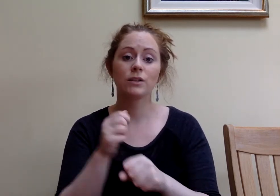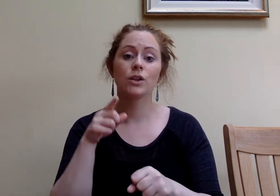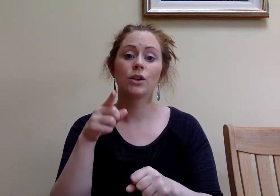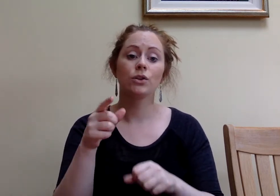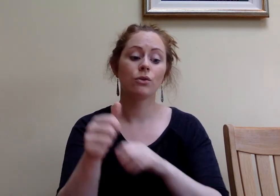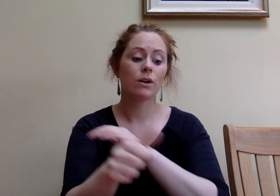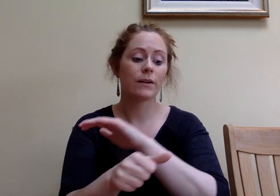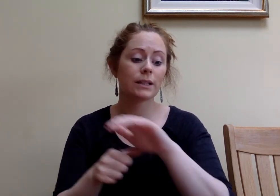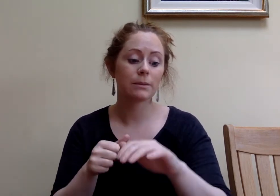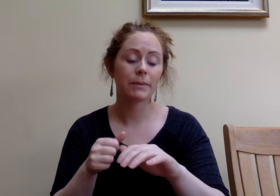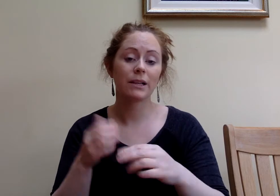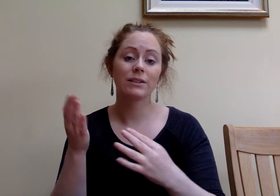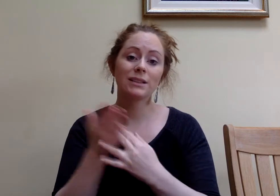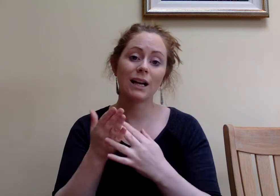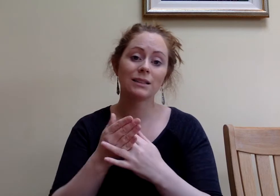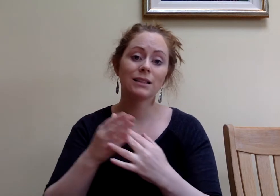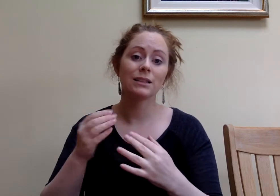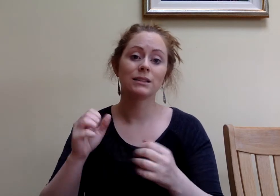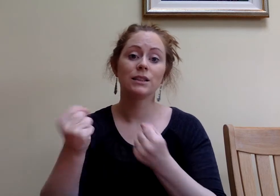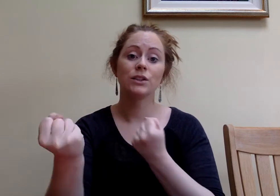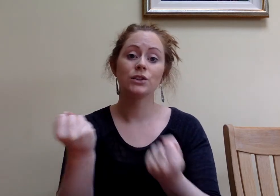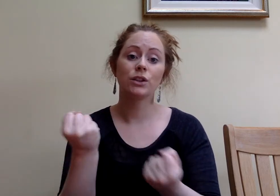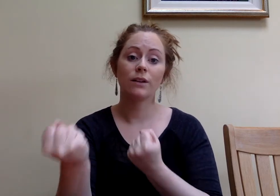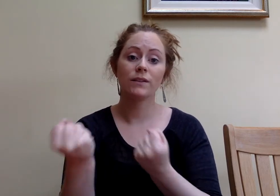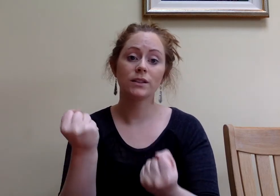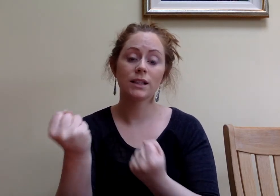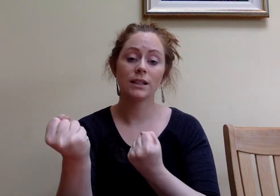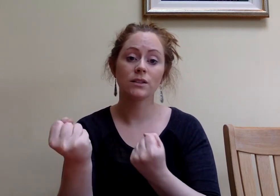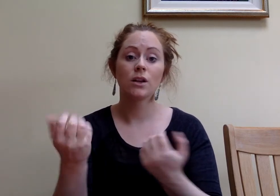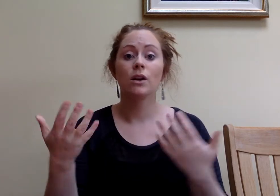I would like to know about your experience accessing sexual health services.